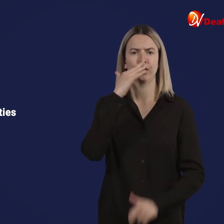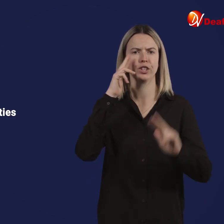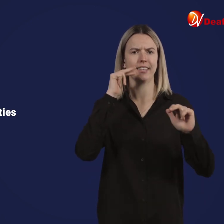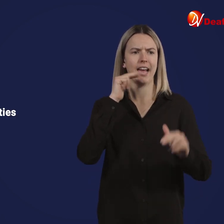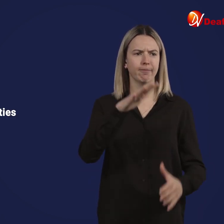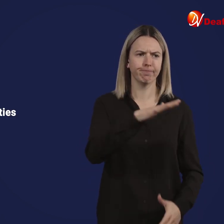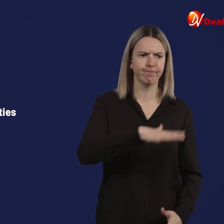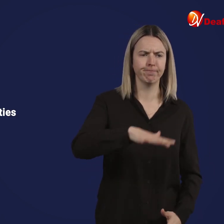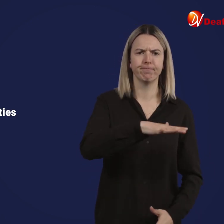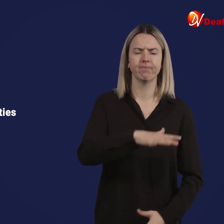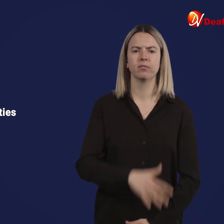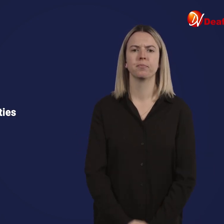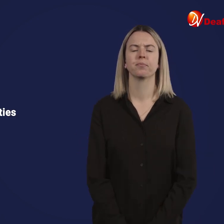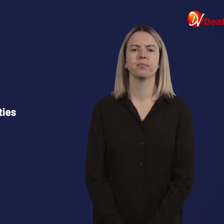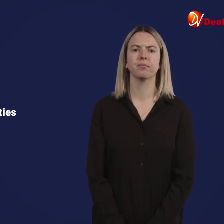In aged care facilities.